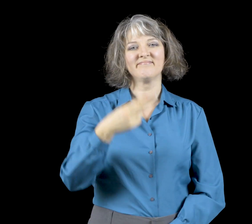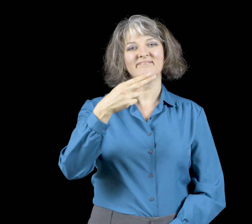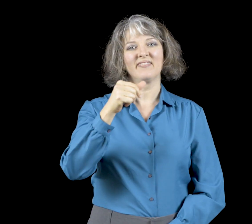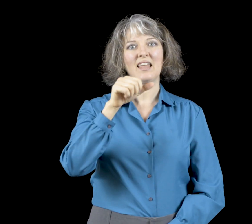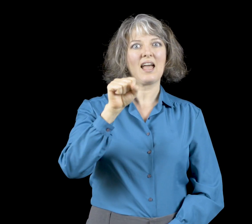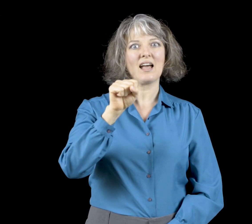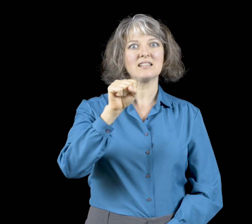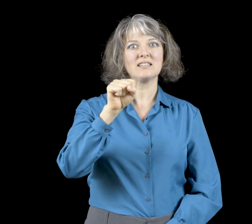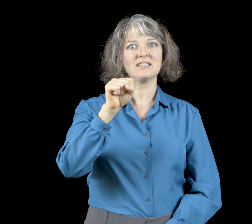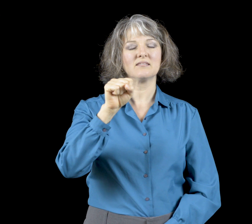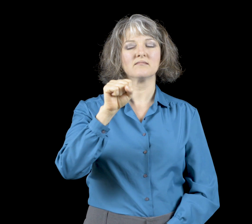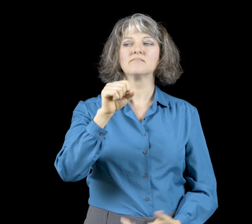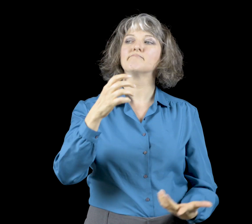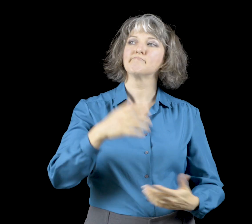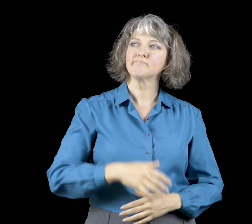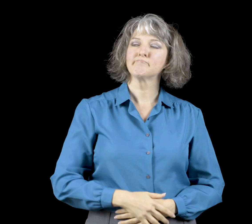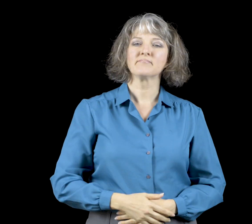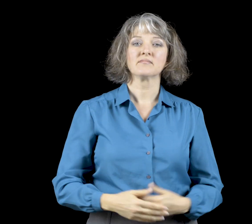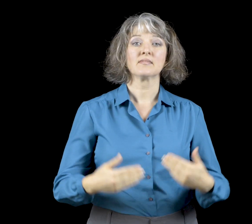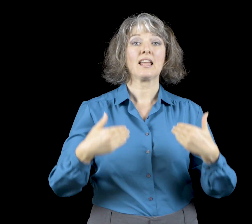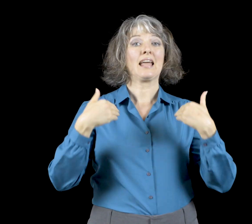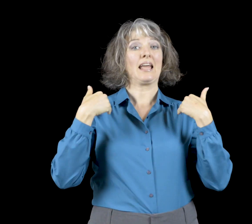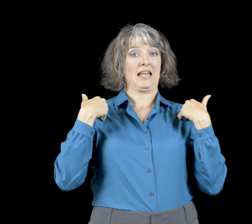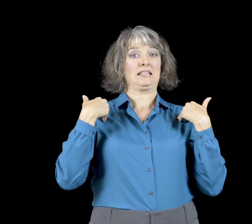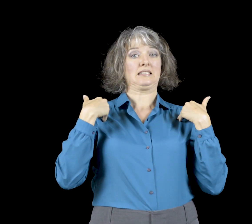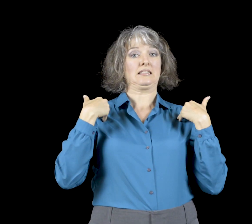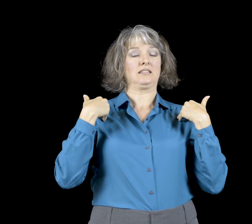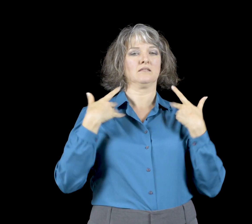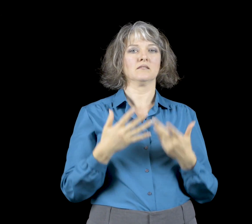H-A-S Has [past tense for have]